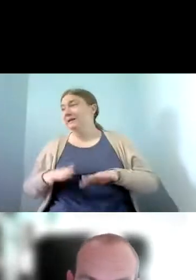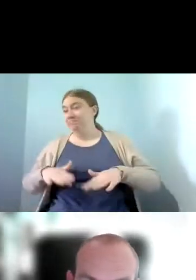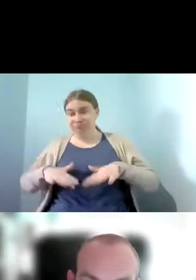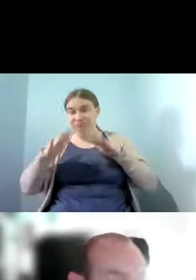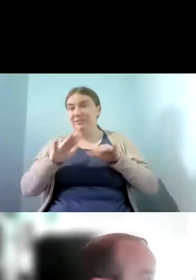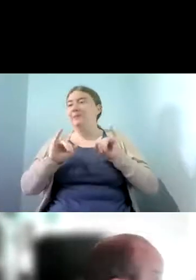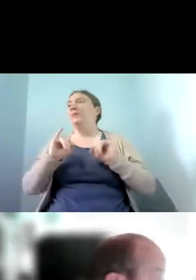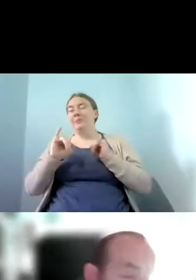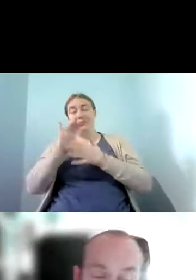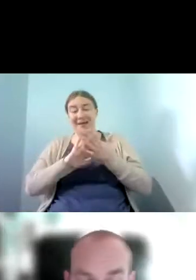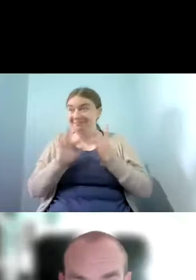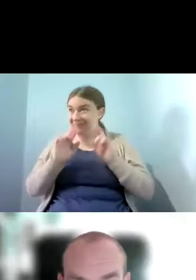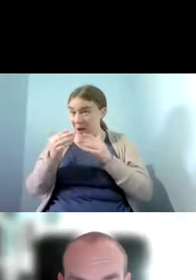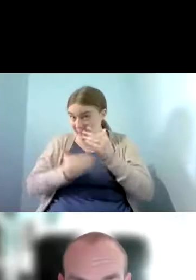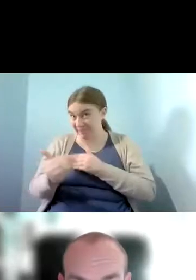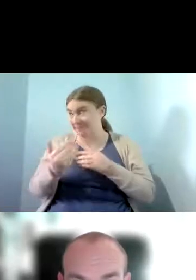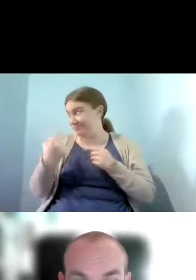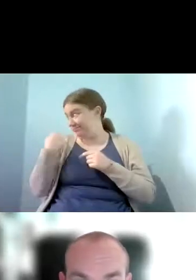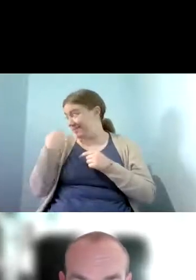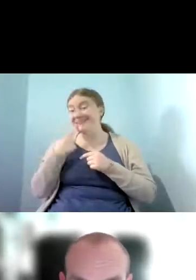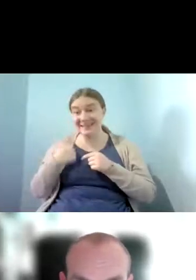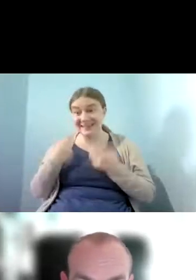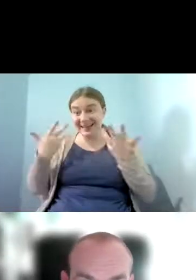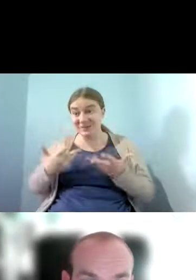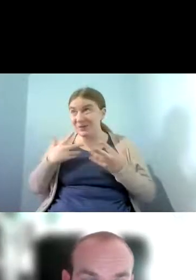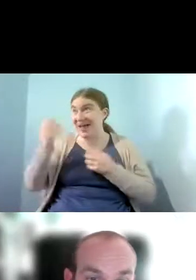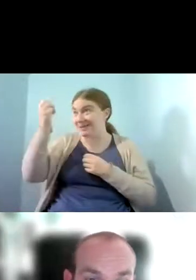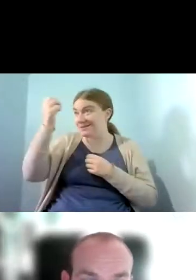the weather that we've had over the past couple of days continues now to give us a good run at